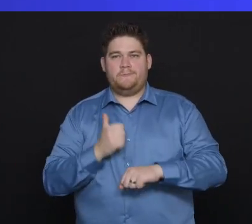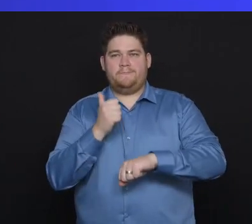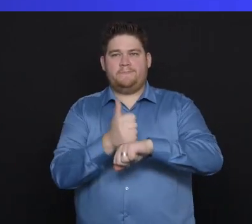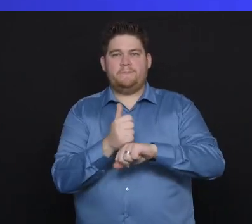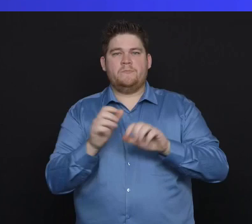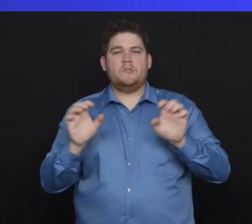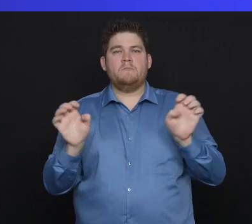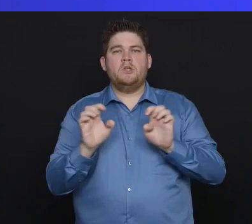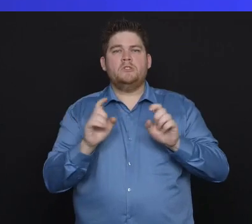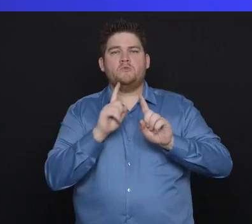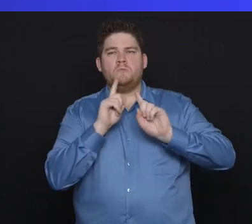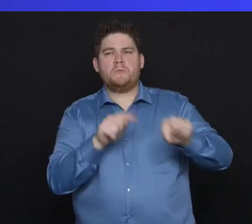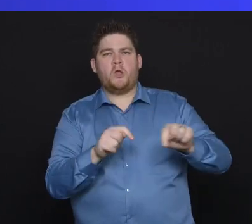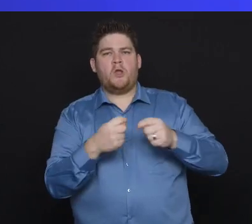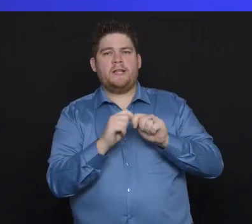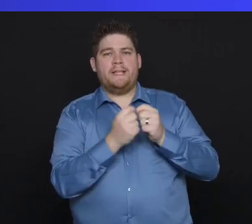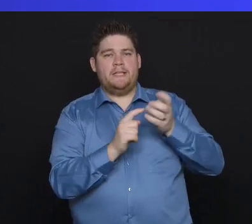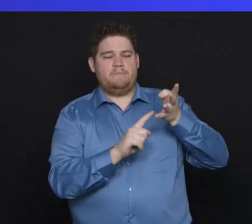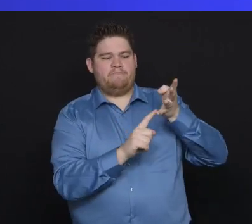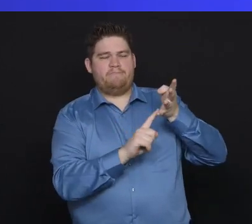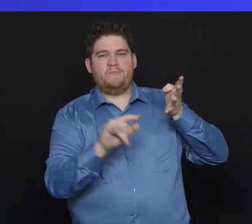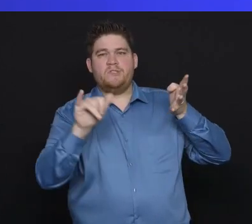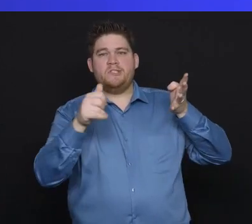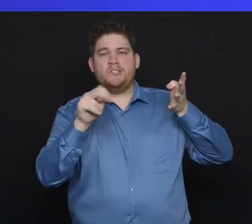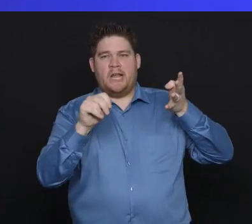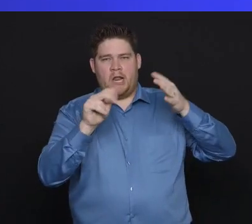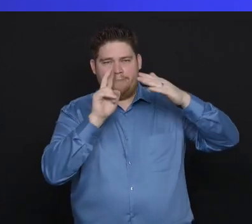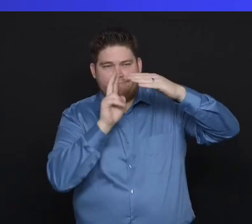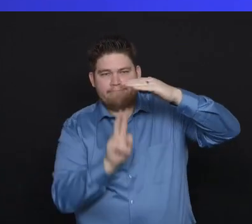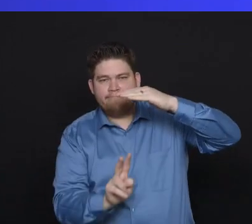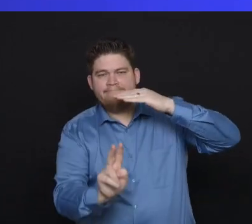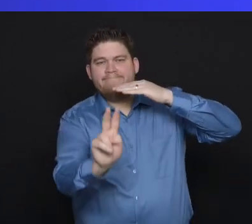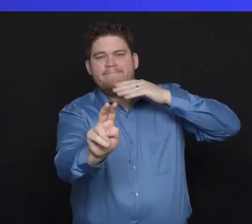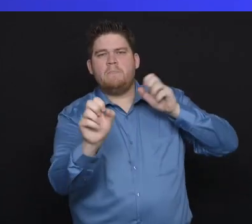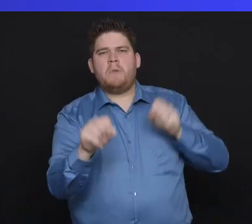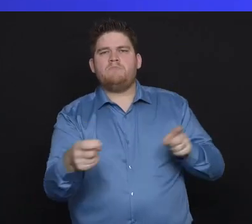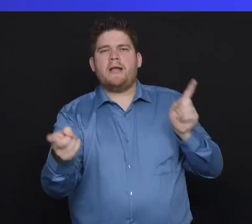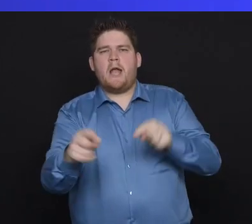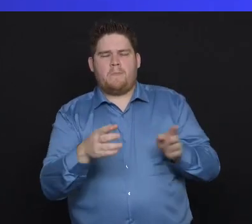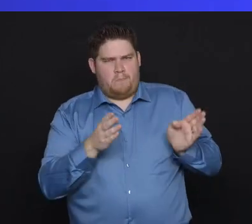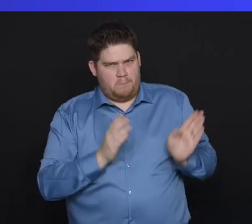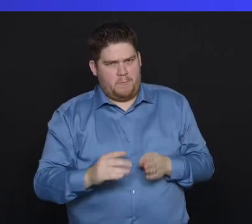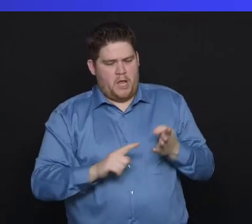and obviously we've been preparing to have new ventilators or renewed